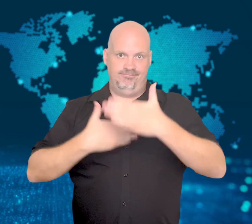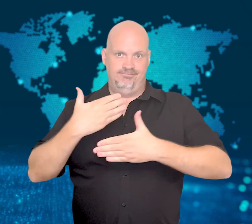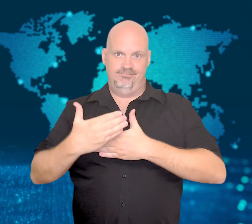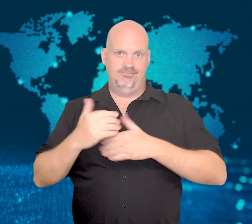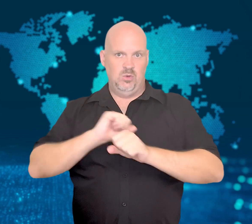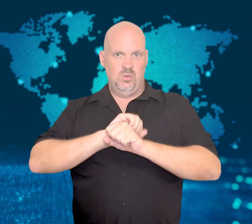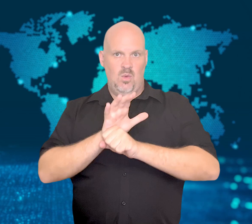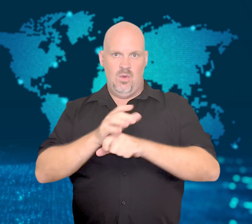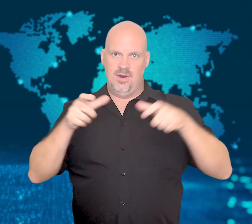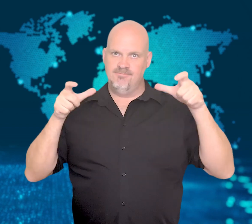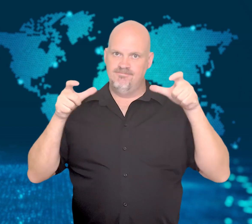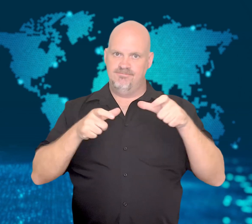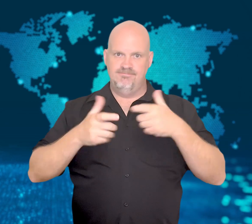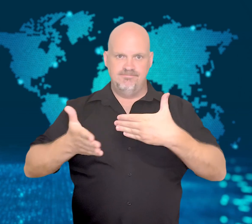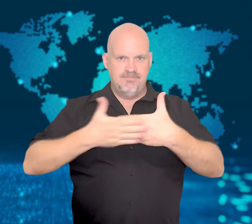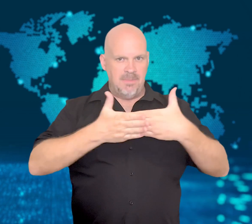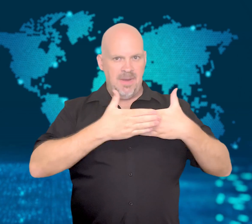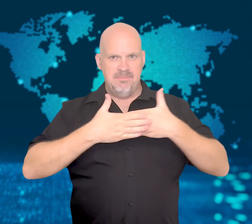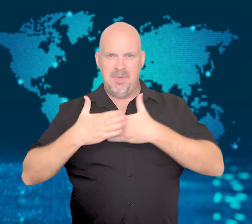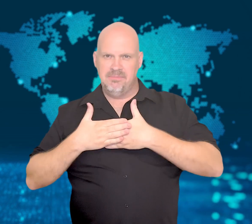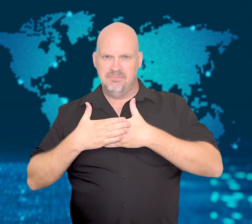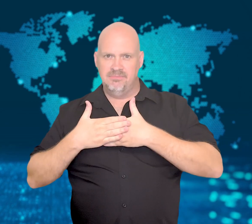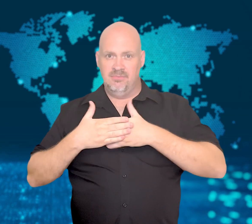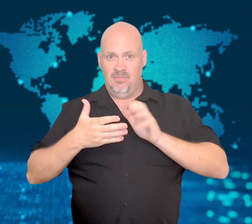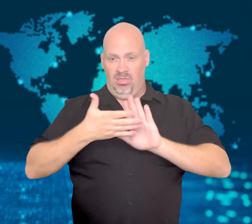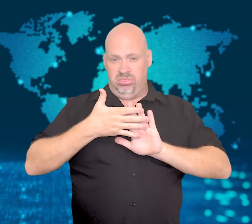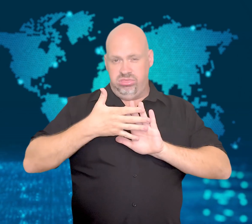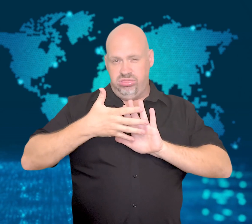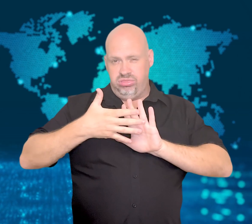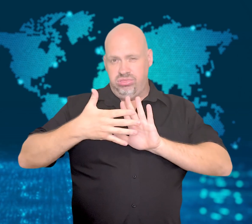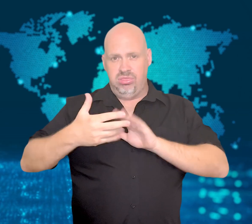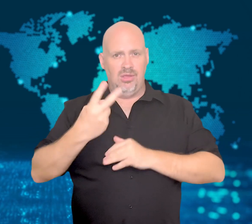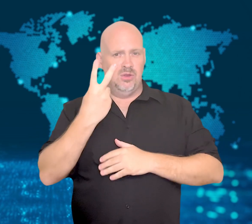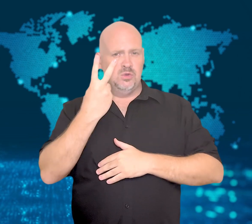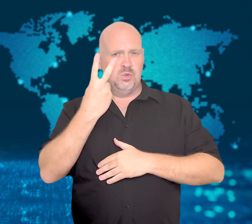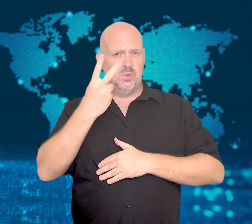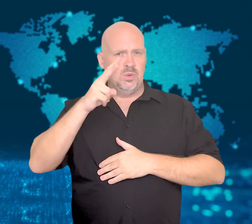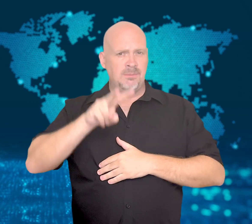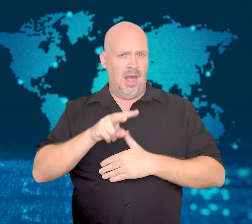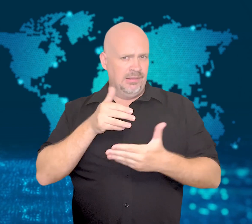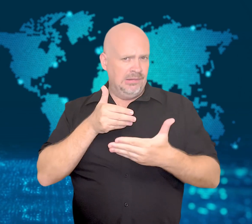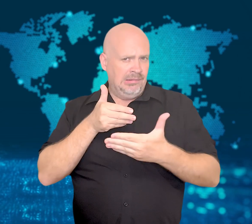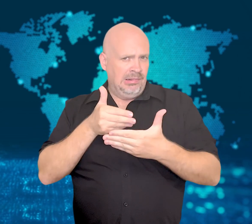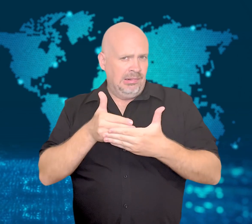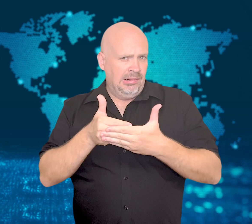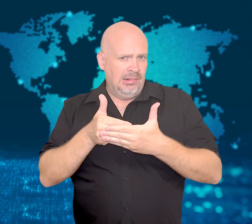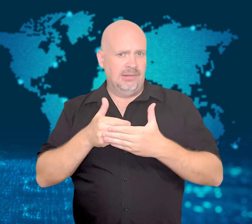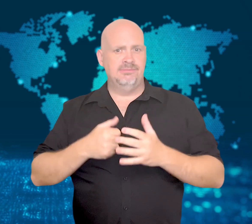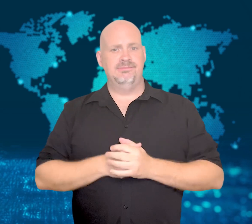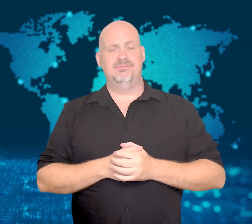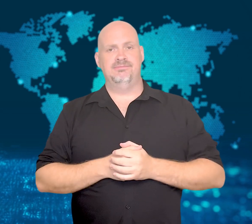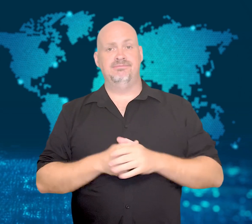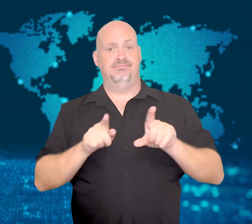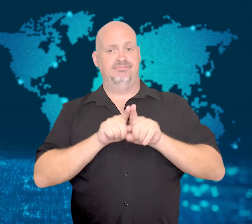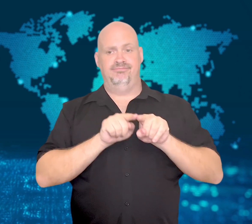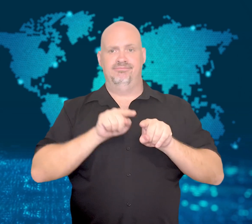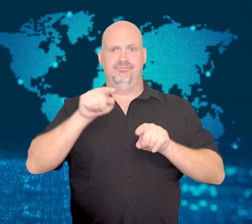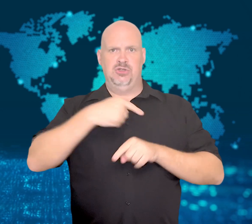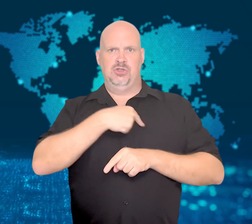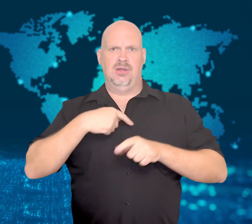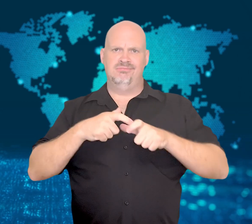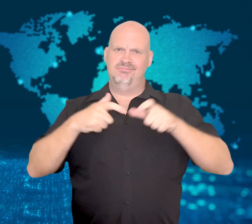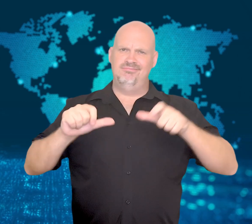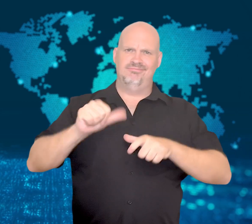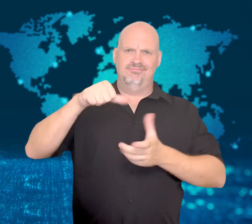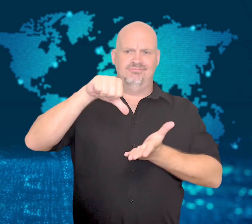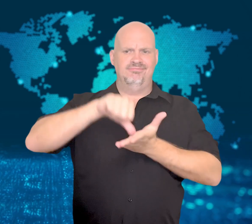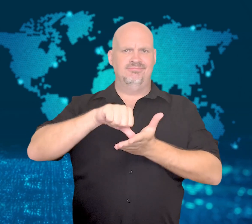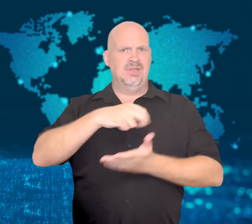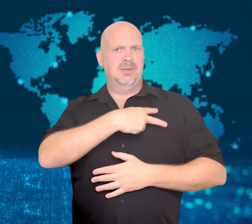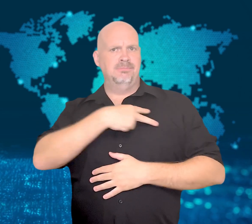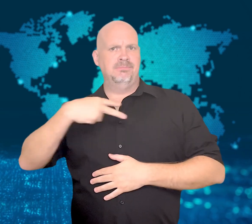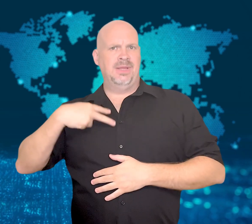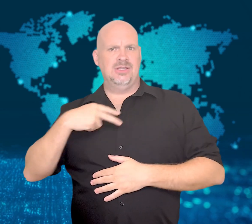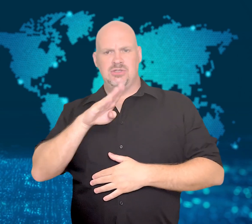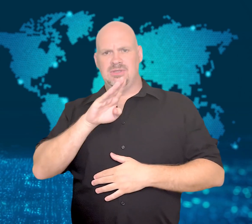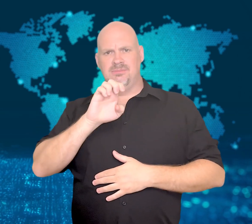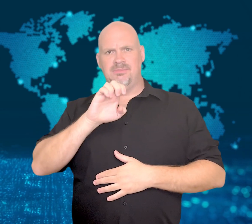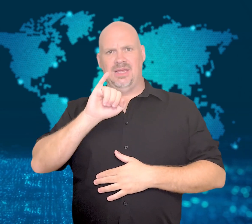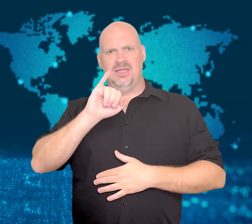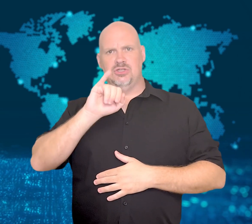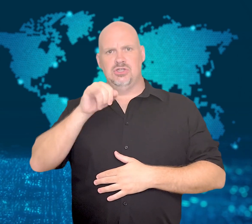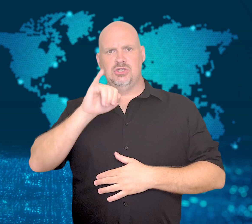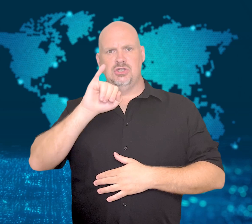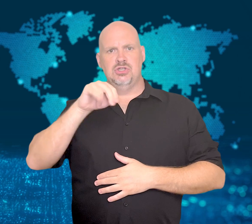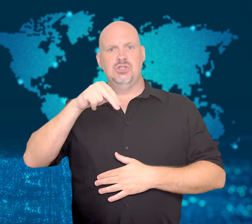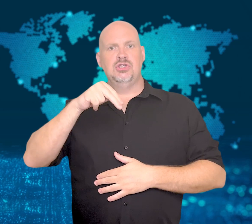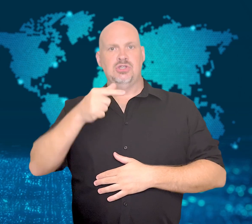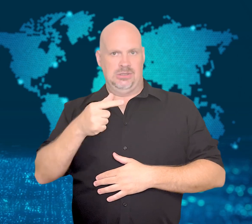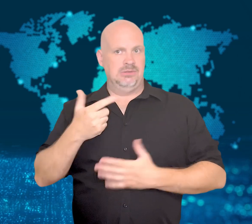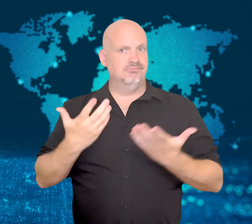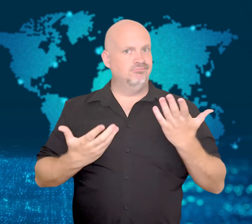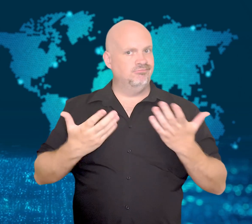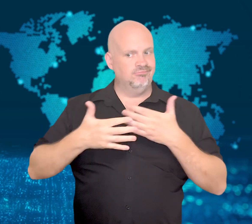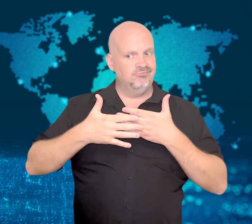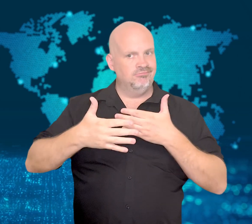Parts of Shanghai, however, remain under a lockdown that has extended almost two months.